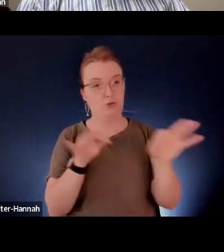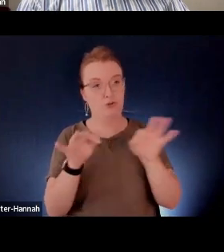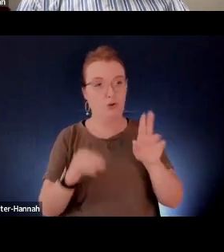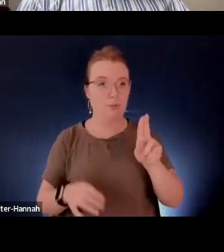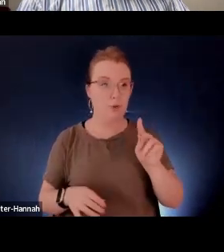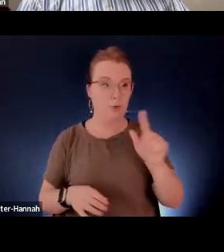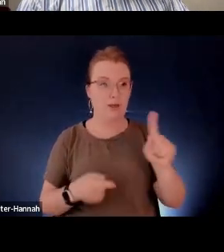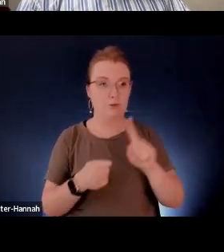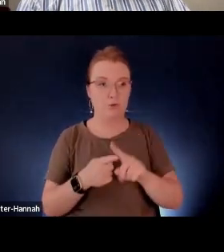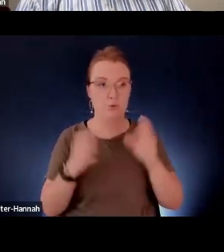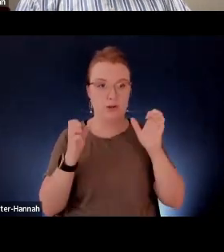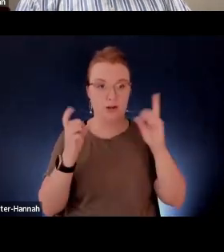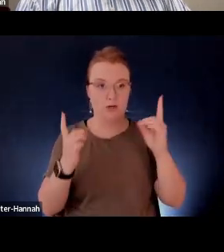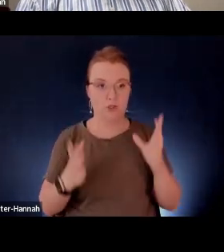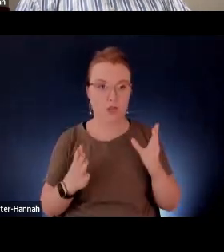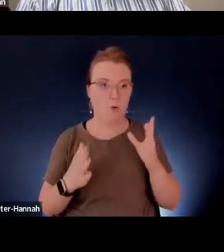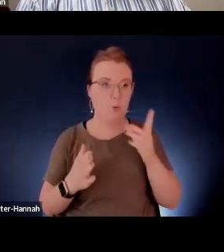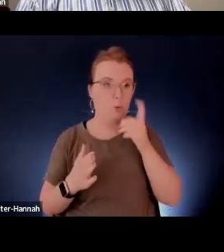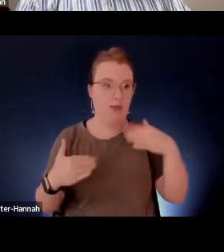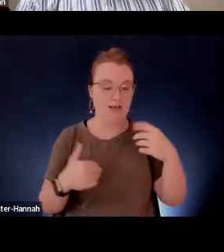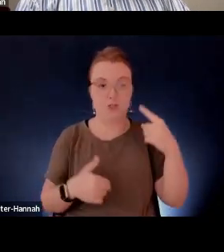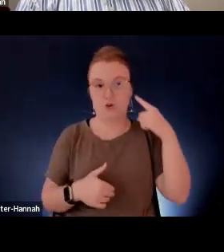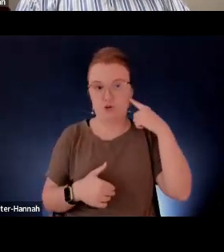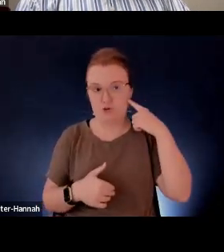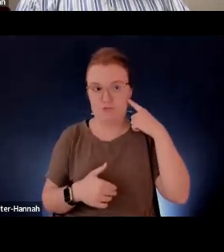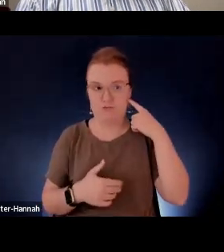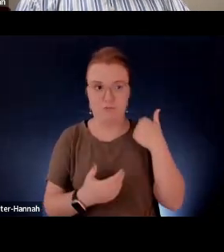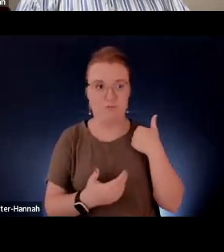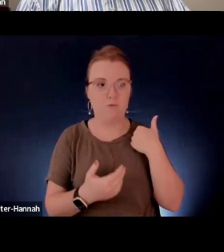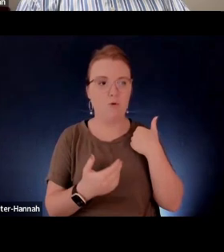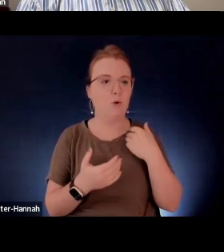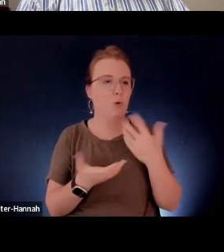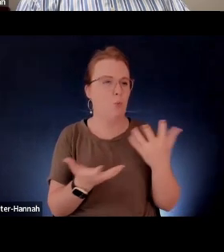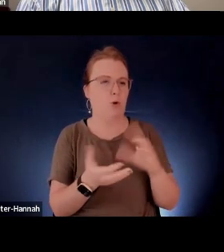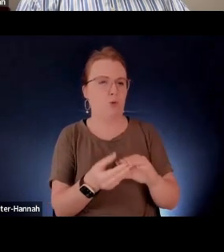who hasn't heard of it, what would you say? What is the most important parts of it?